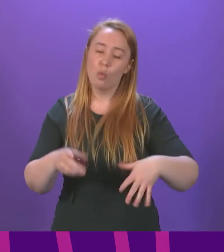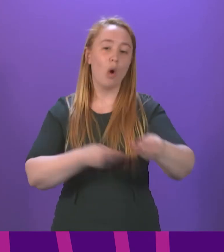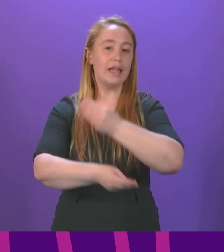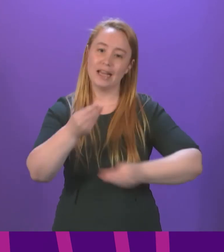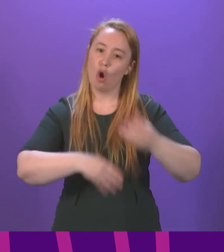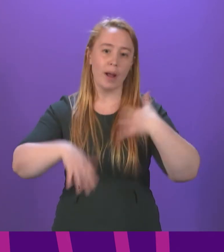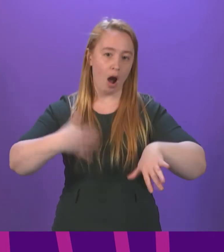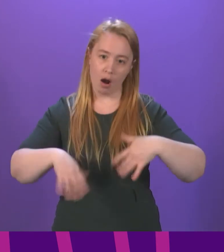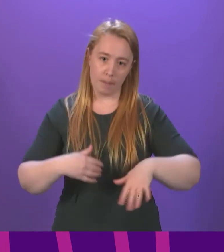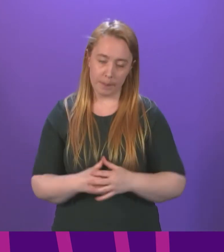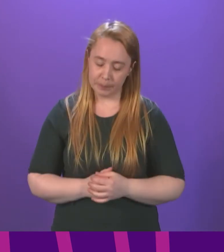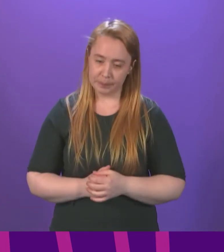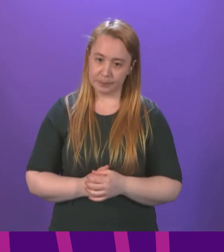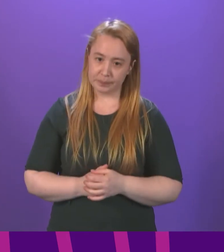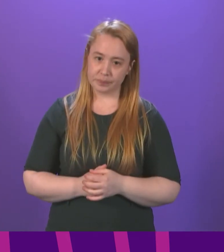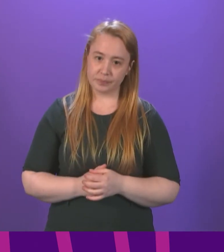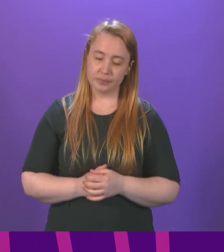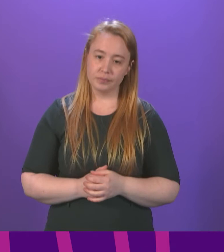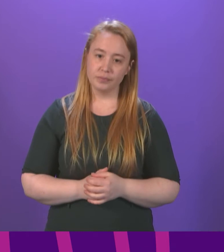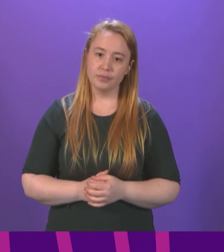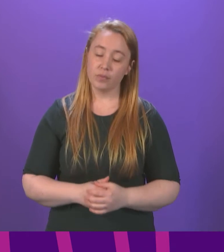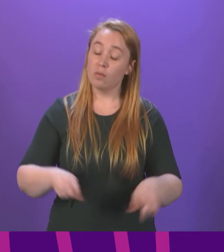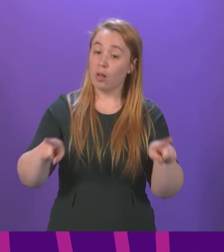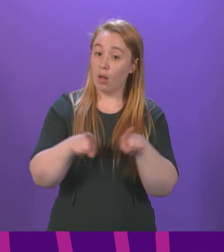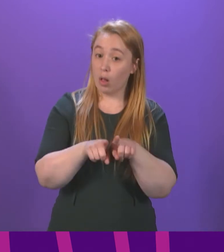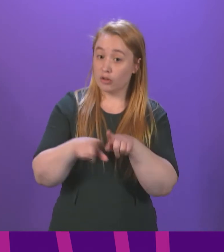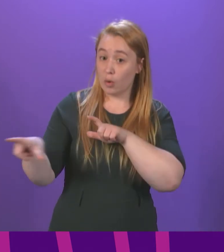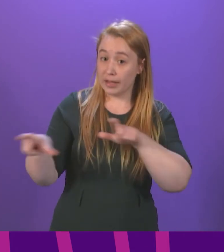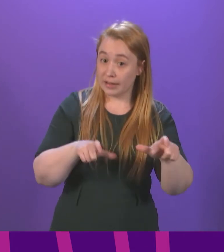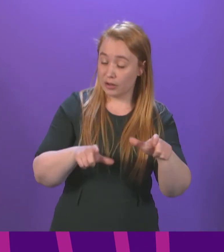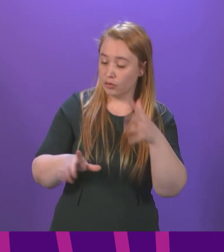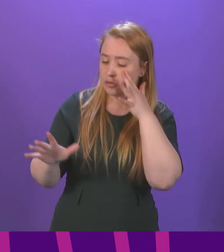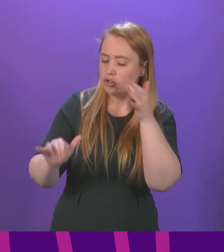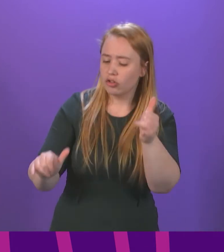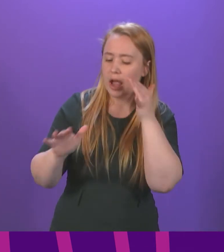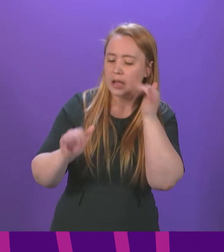caused by the pandemic. We will also continue to test to monitor prevalence, which is crucial